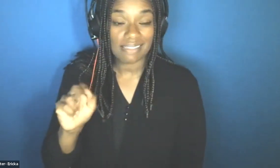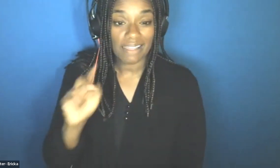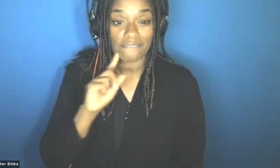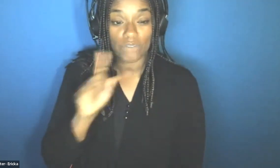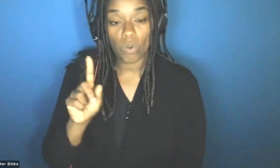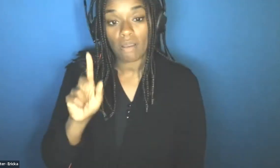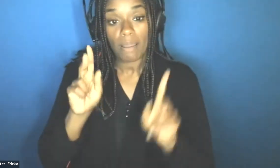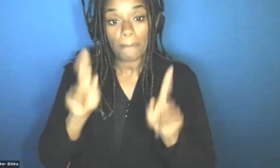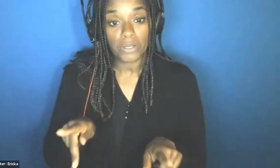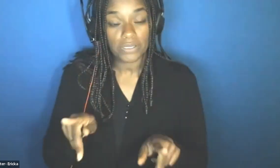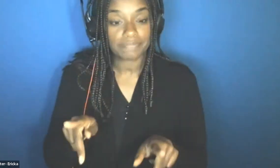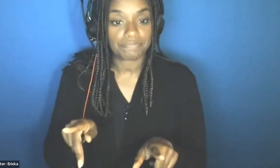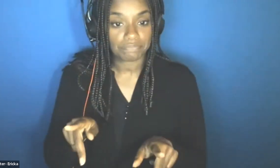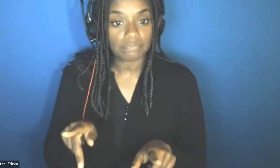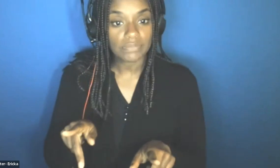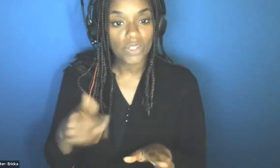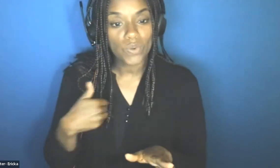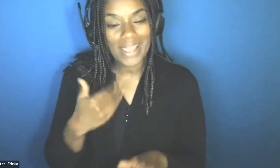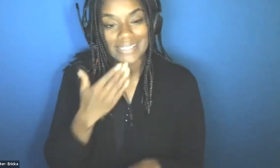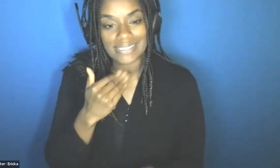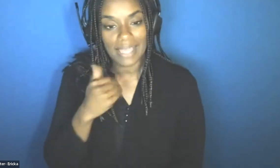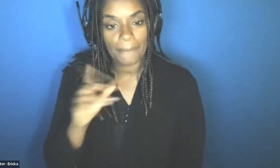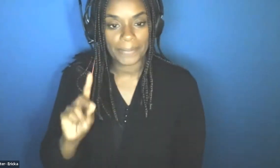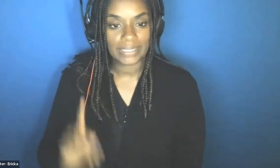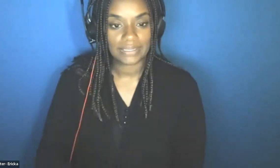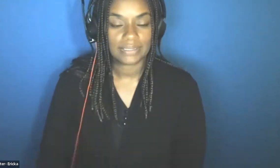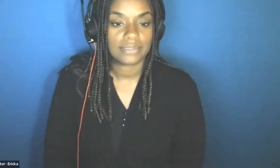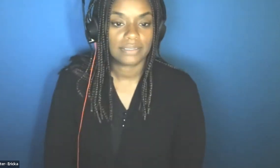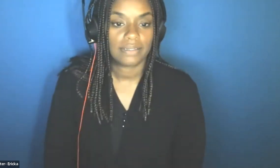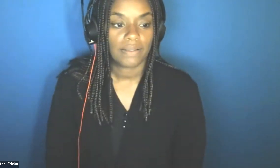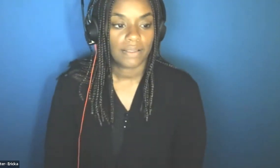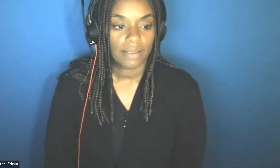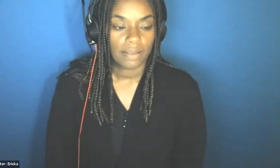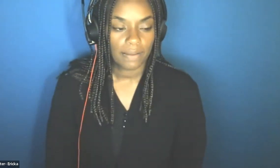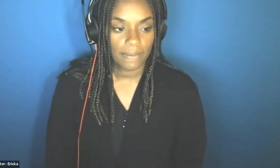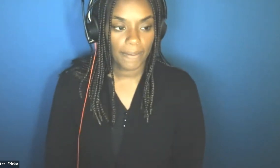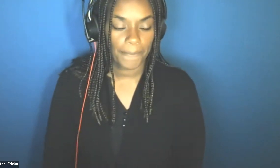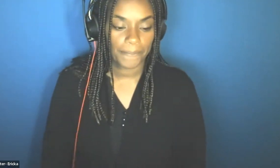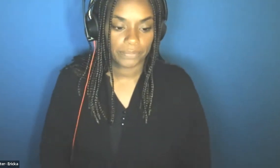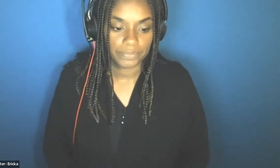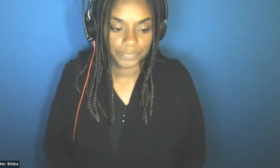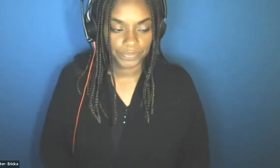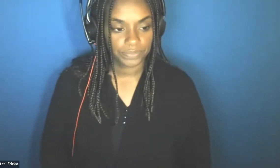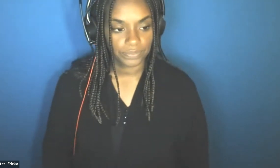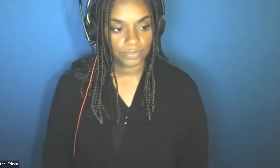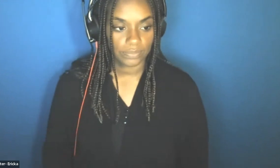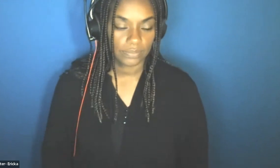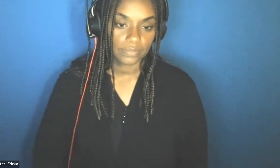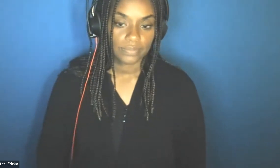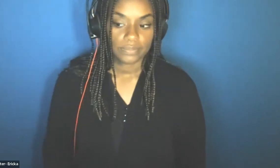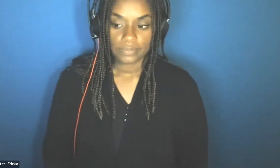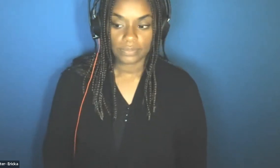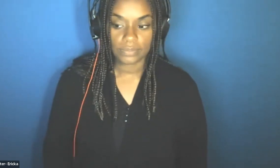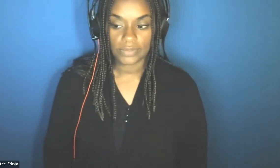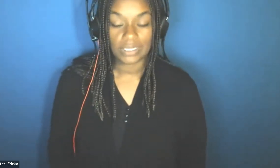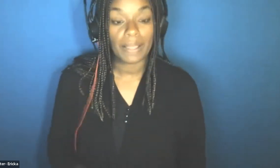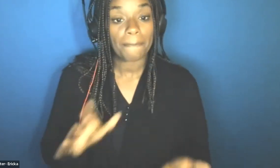Methadone is a legally prescribed medication used to treat addiction.